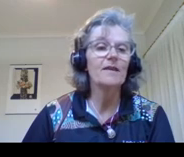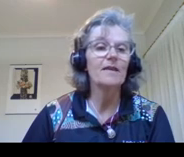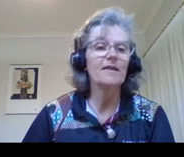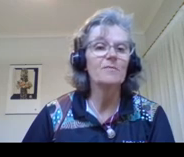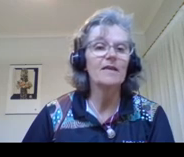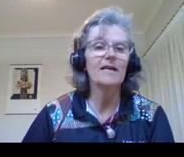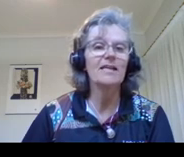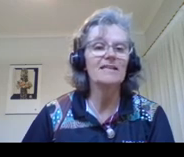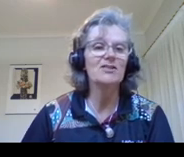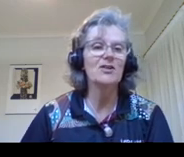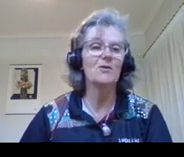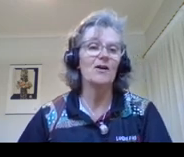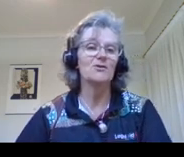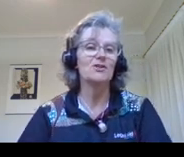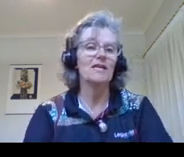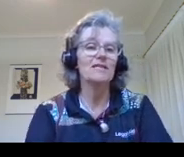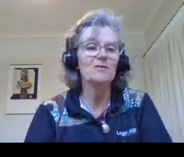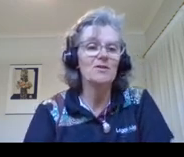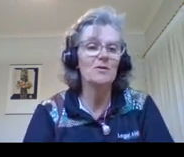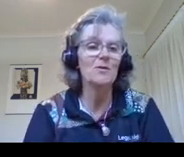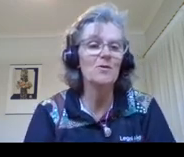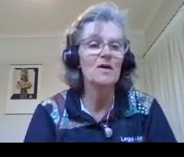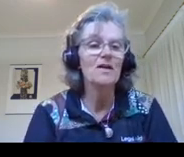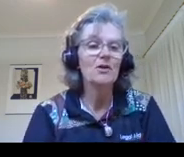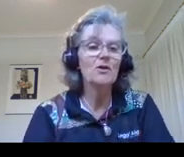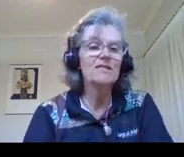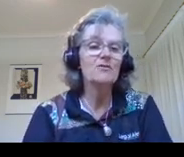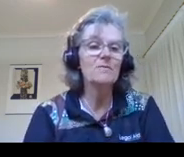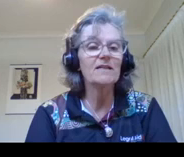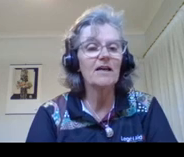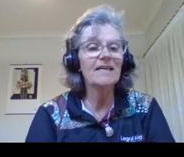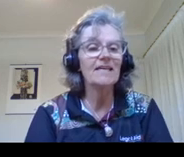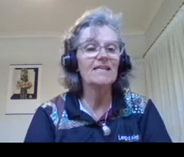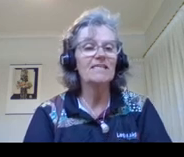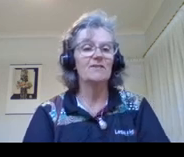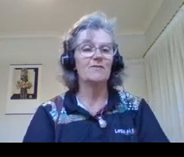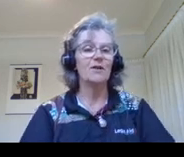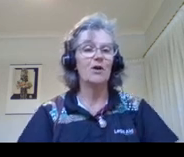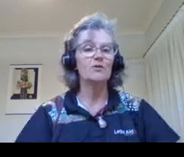in plain English so I’ll share this with you all cookies are a bit like getting a ticket for a coat